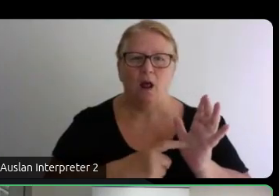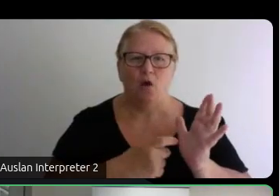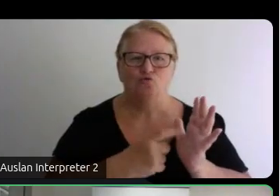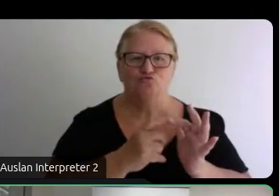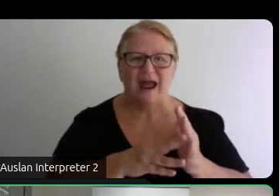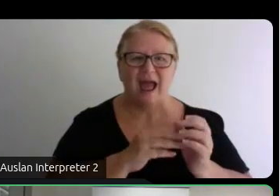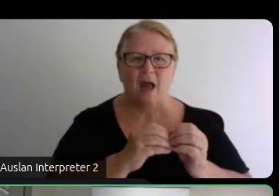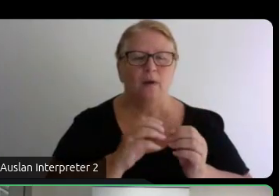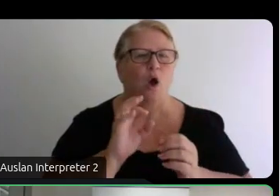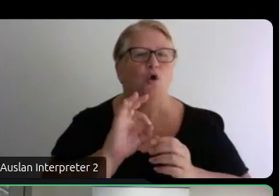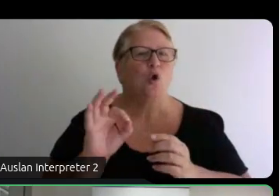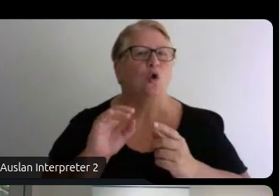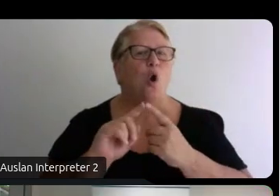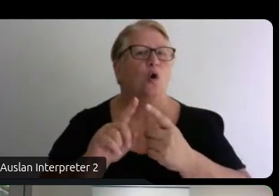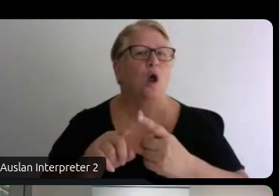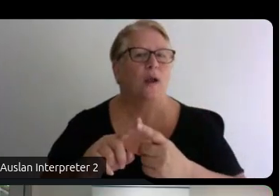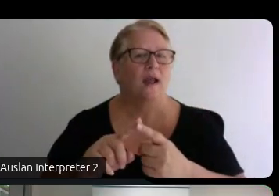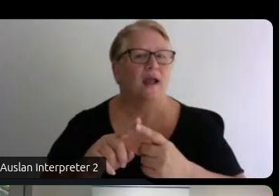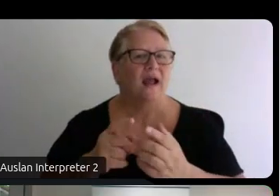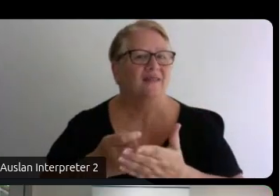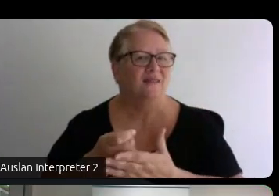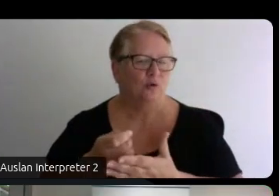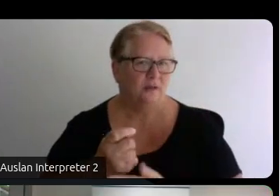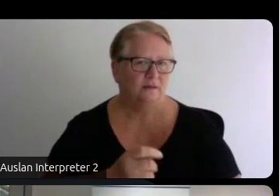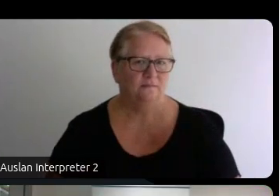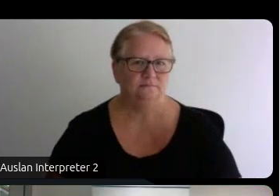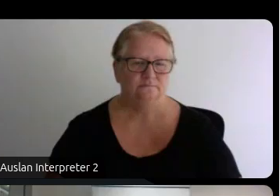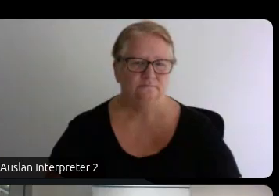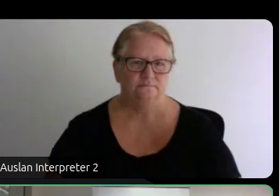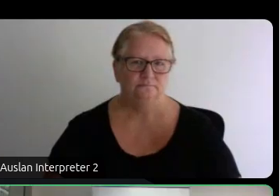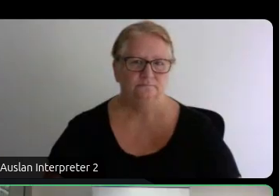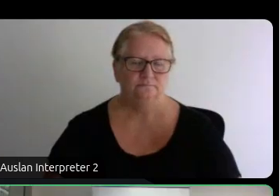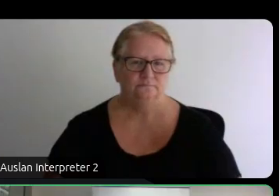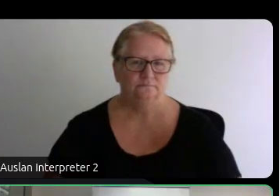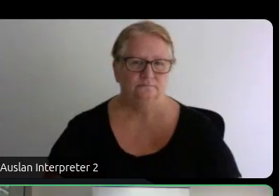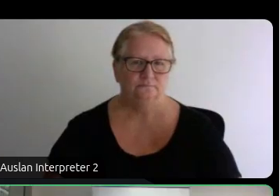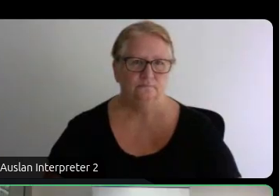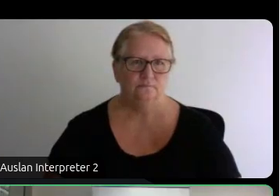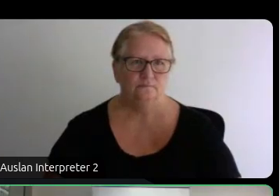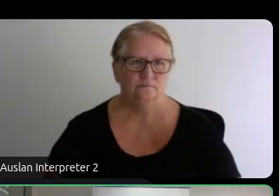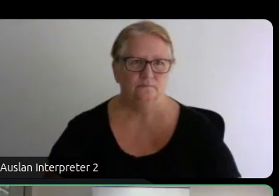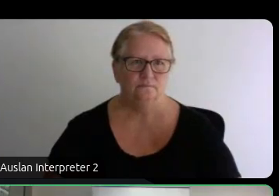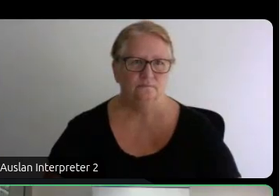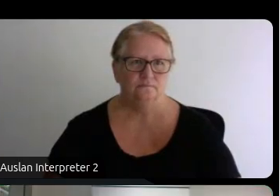therapeutic support to build functional capacity. So you really really clearly want to kind of